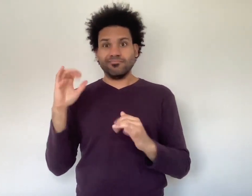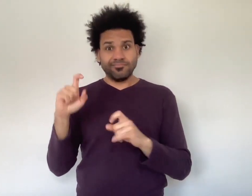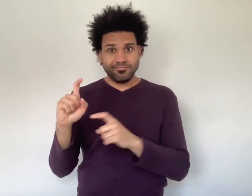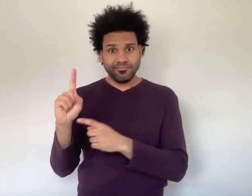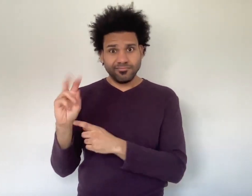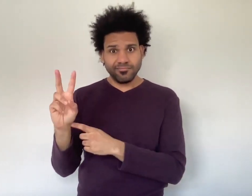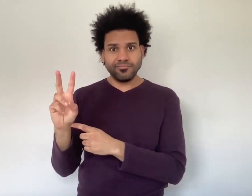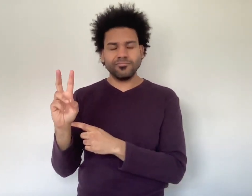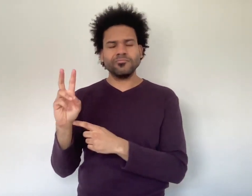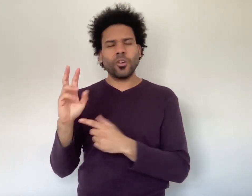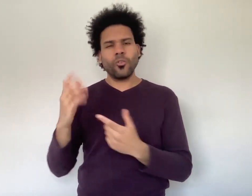All 102??